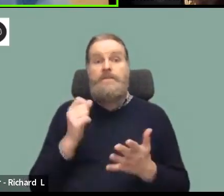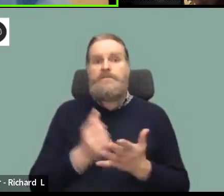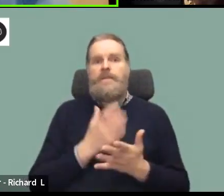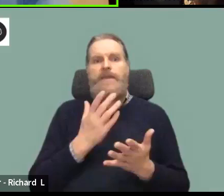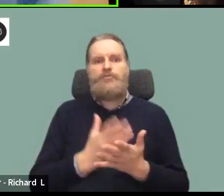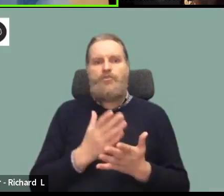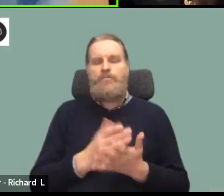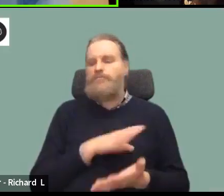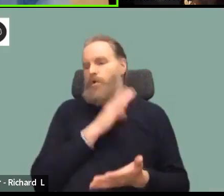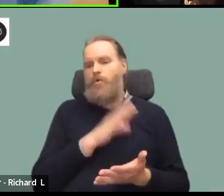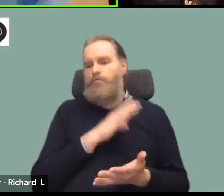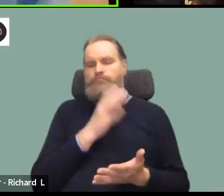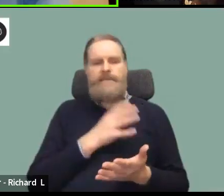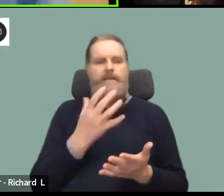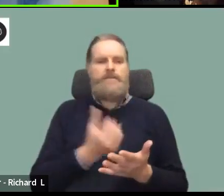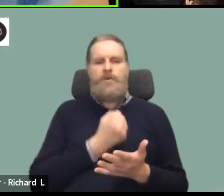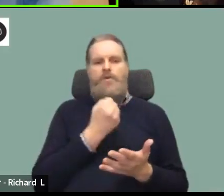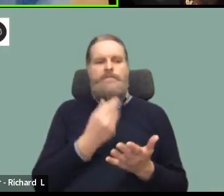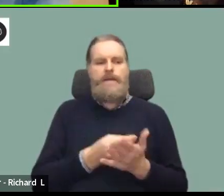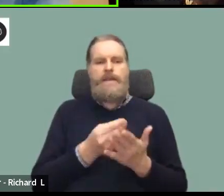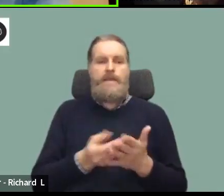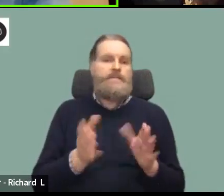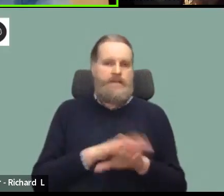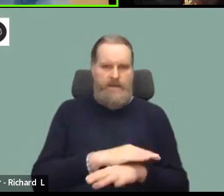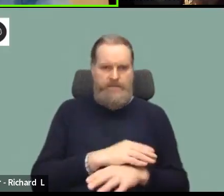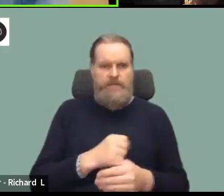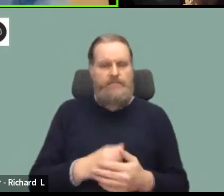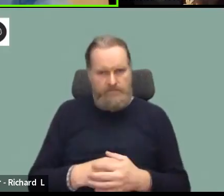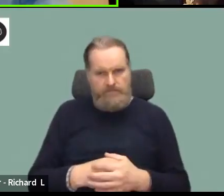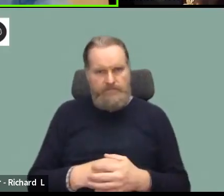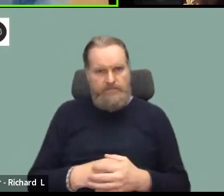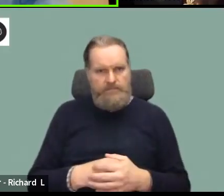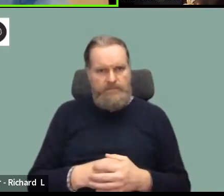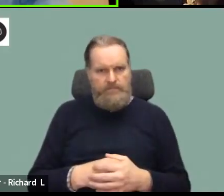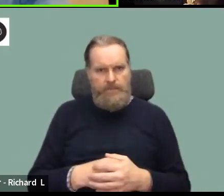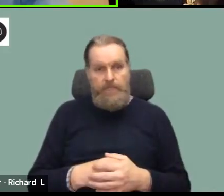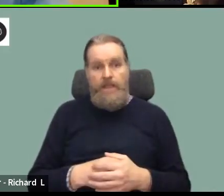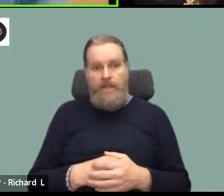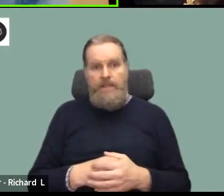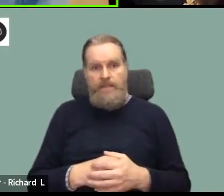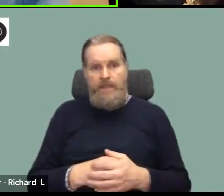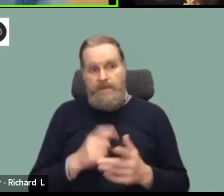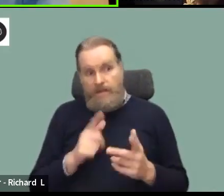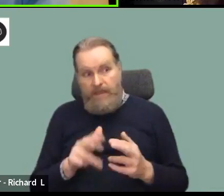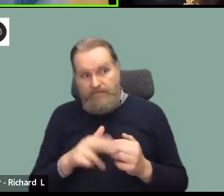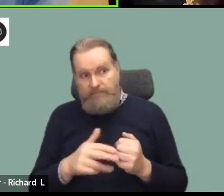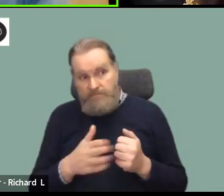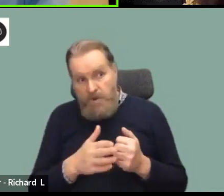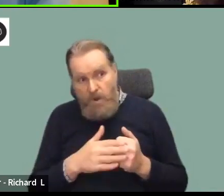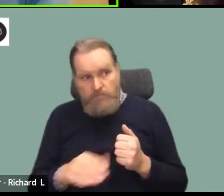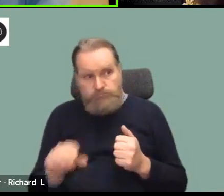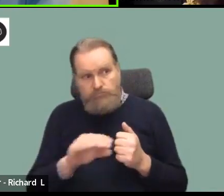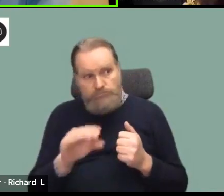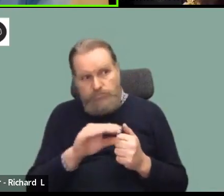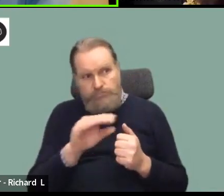to ensure that people have already had some money, and we will put in. place place systems to ensure that we can make up the rest if there is the